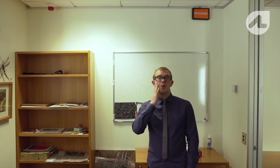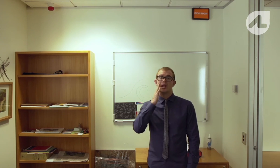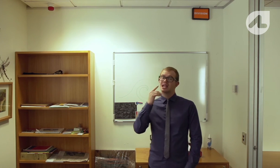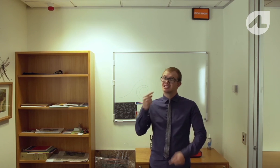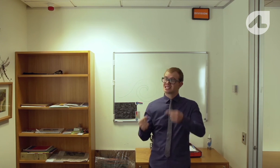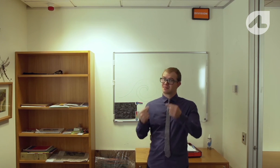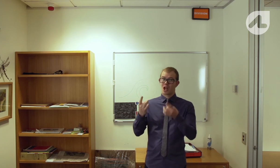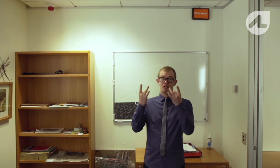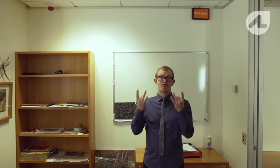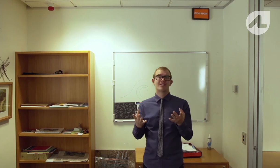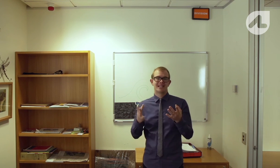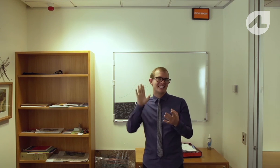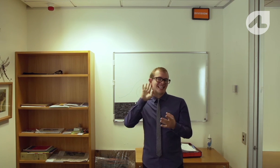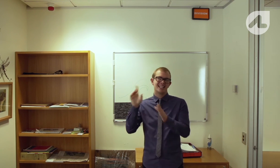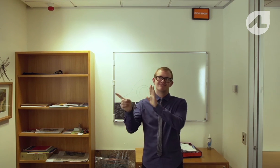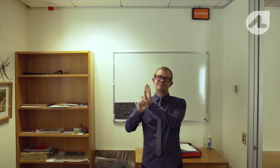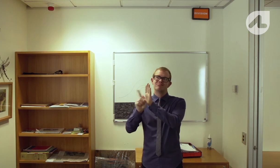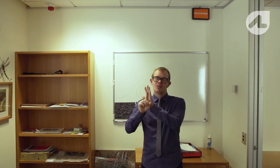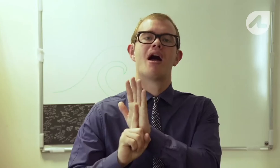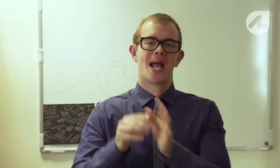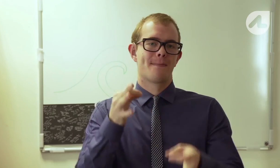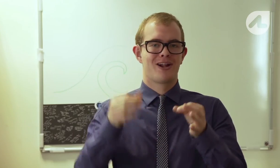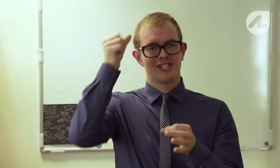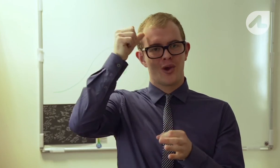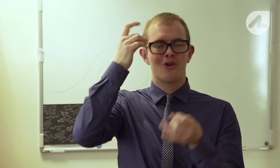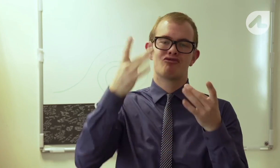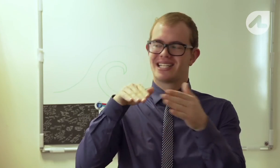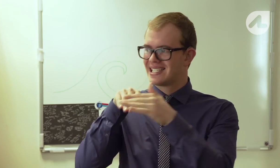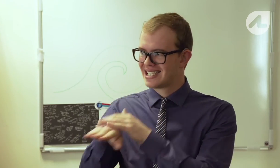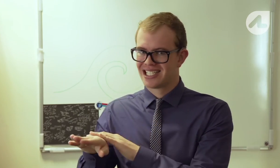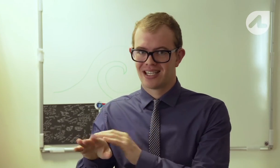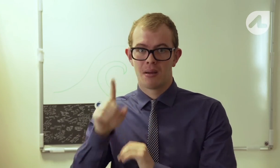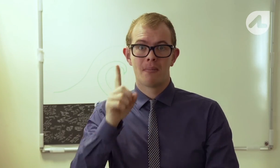Bells ring to tell politicians they must go to the debating chambers